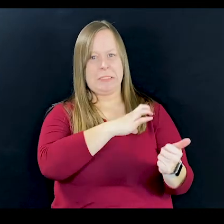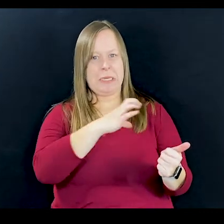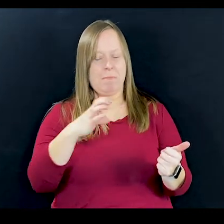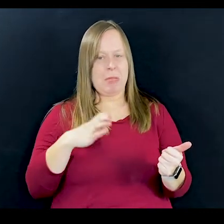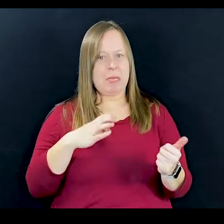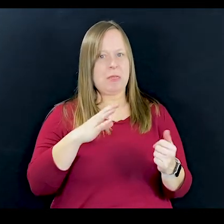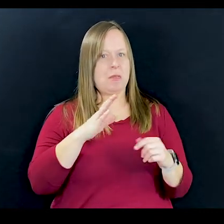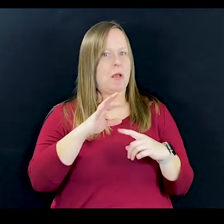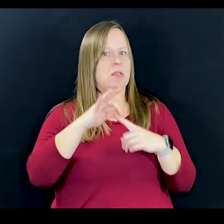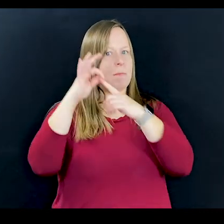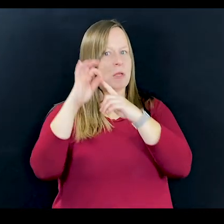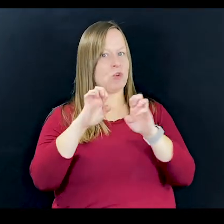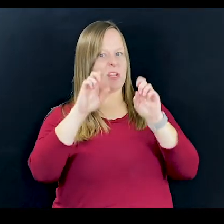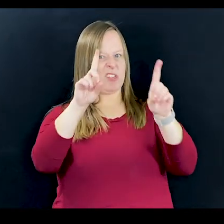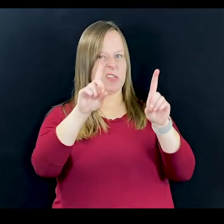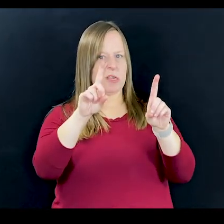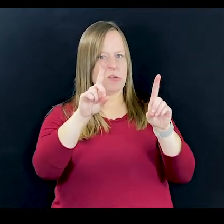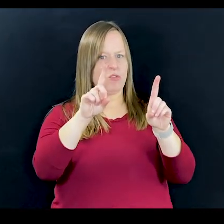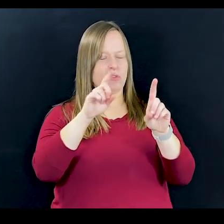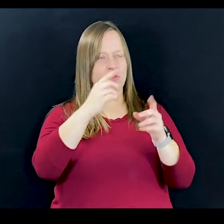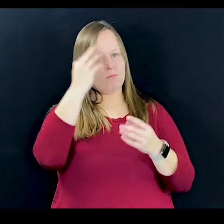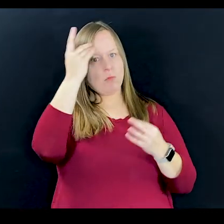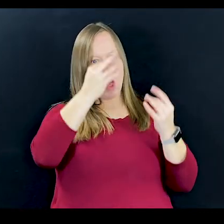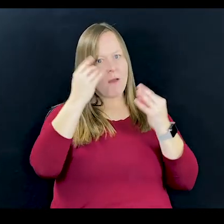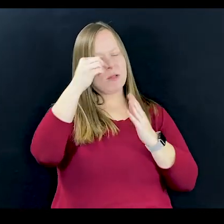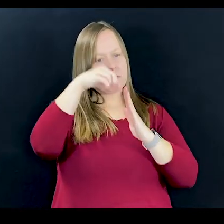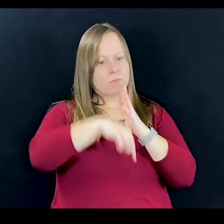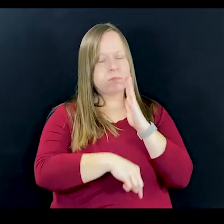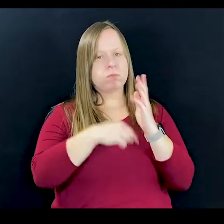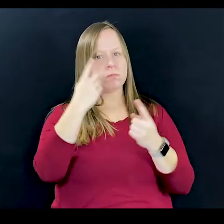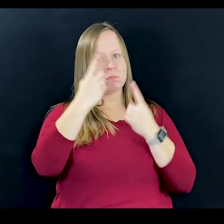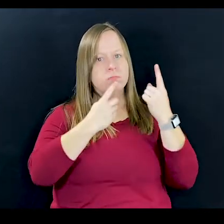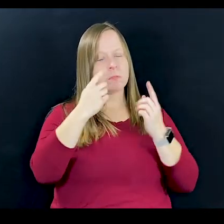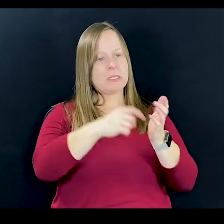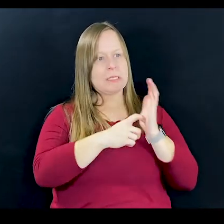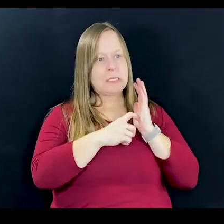a committee on special education to thoughtfully consider the needs of the